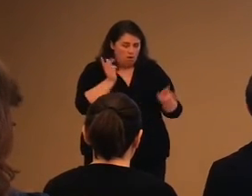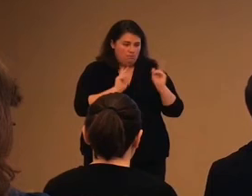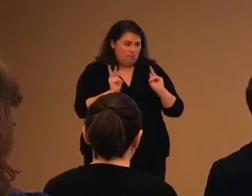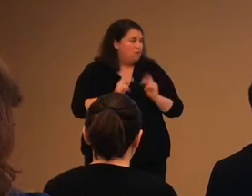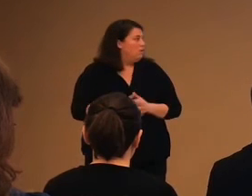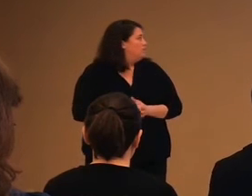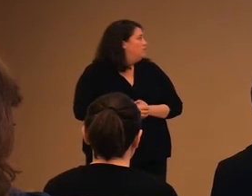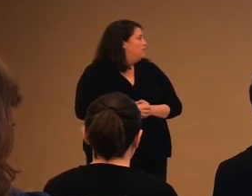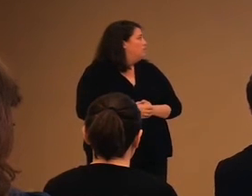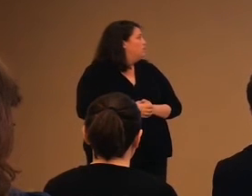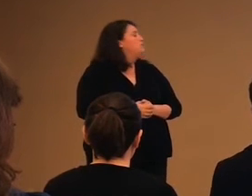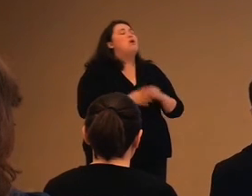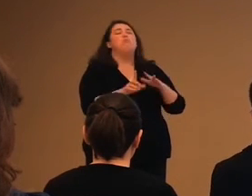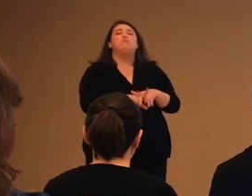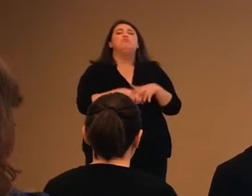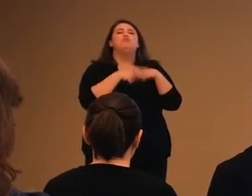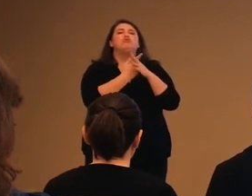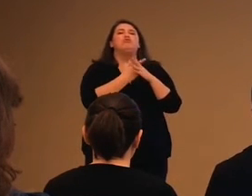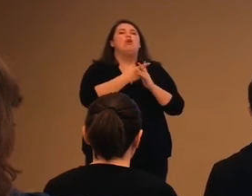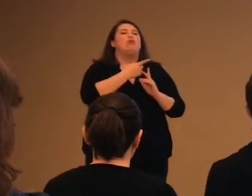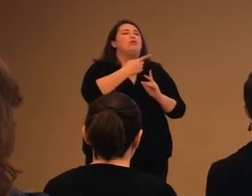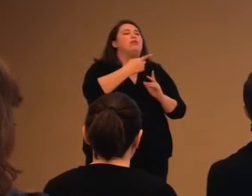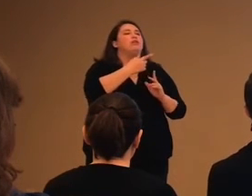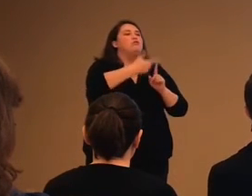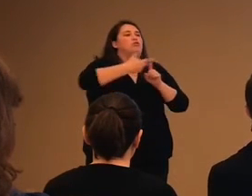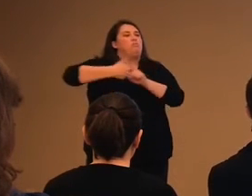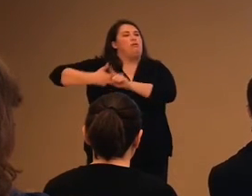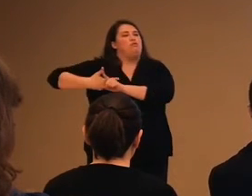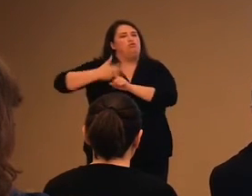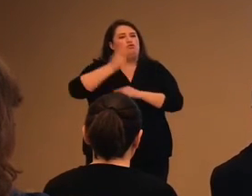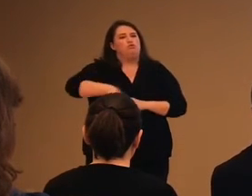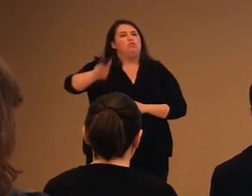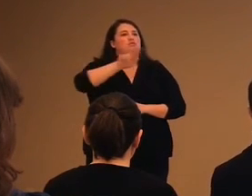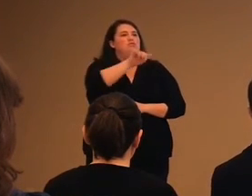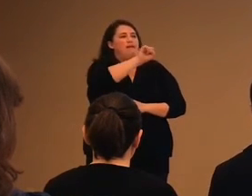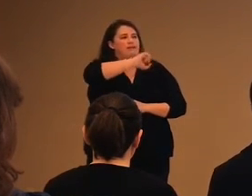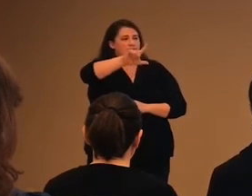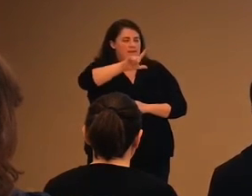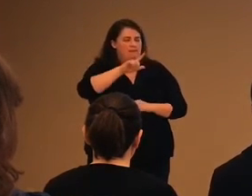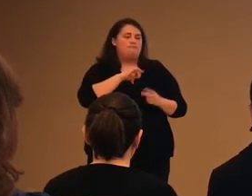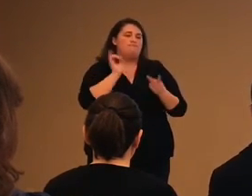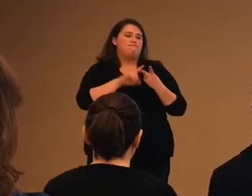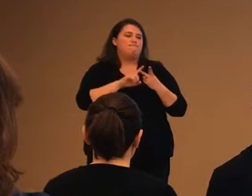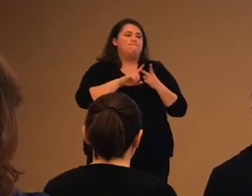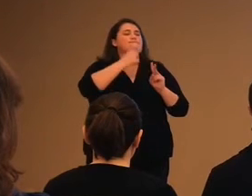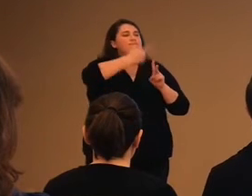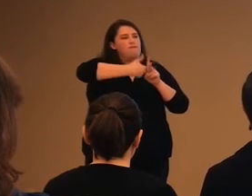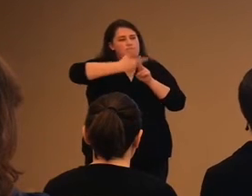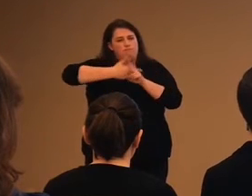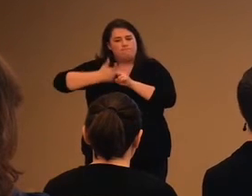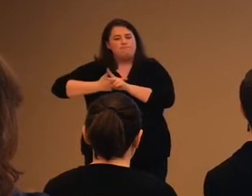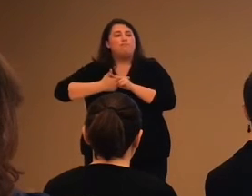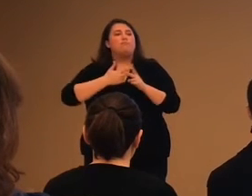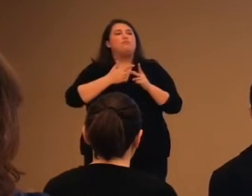So we started doing quarterly tours in ASL and we started doing quarterly tours and descriptive audio